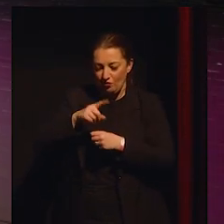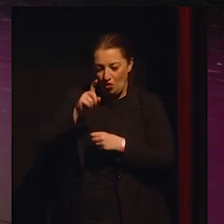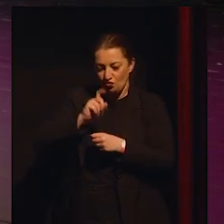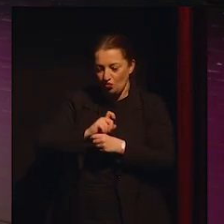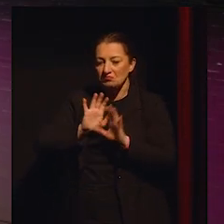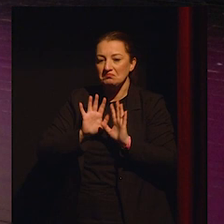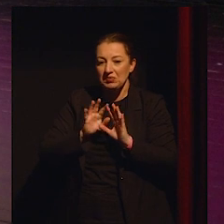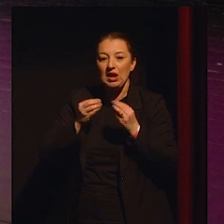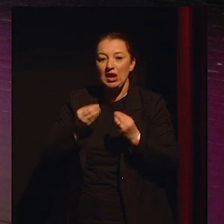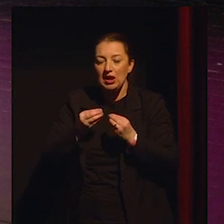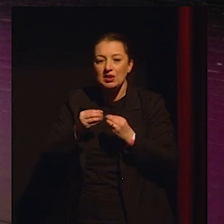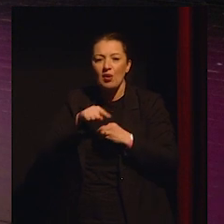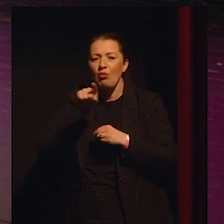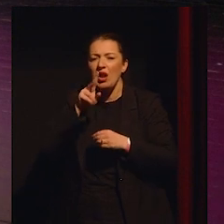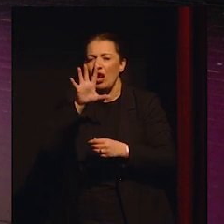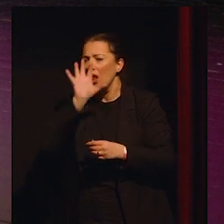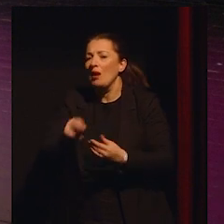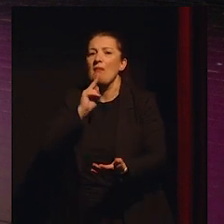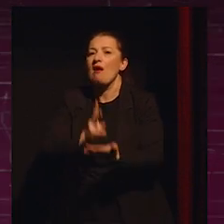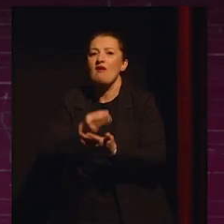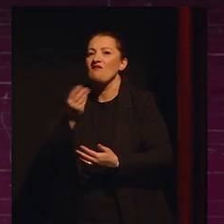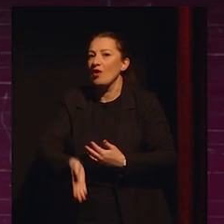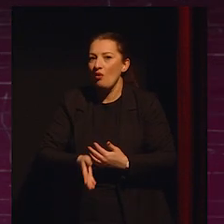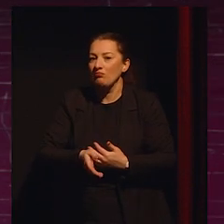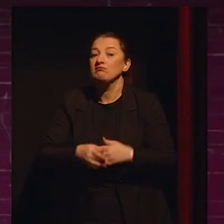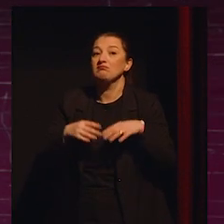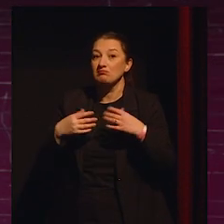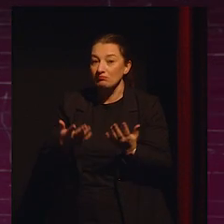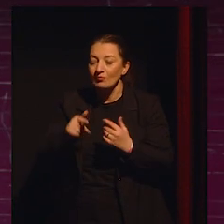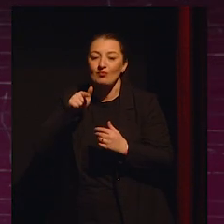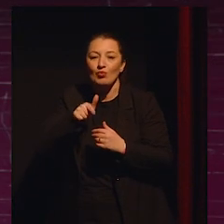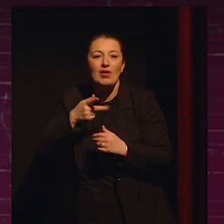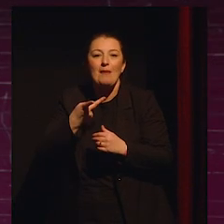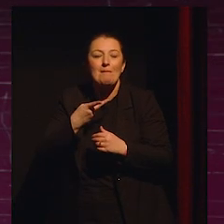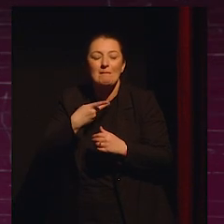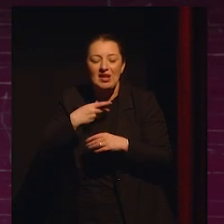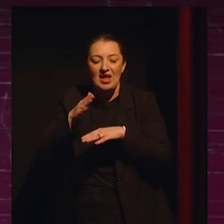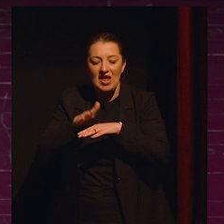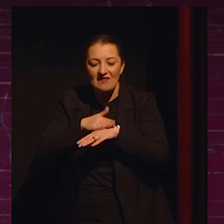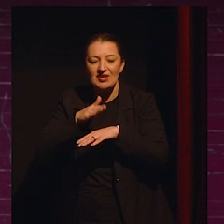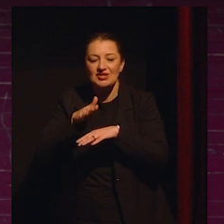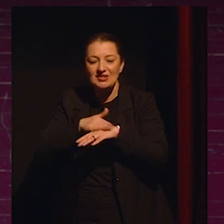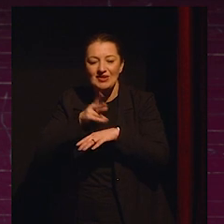“okay, but who is deciding all this?” And this turned into the main research question